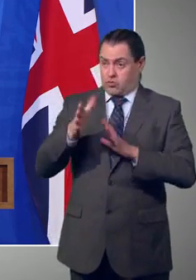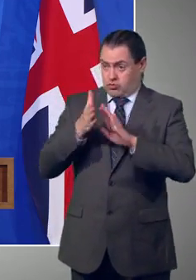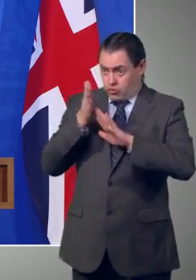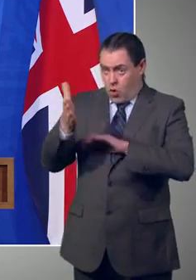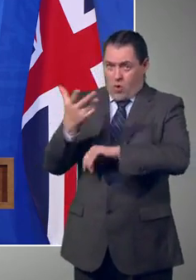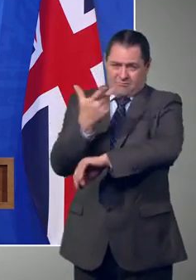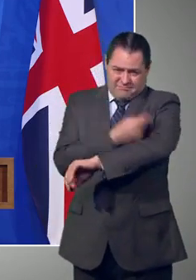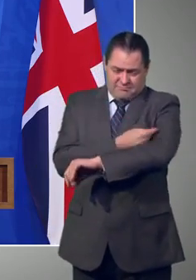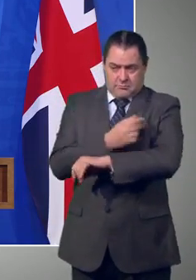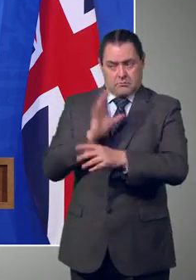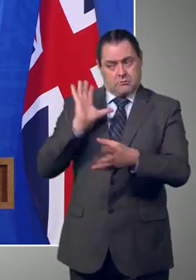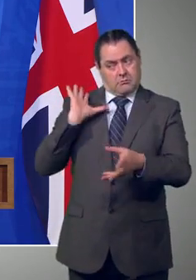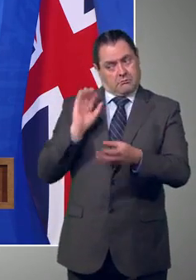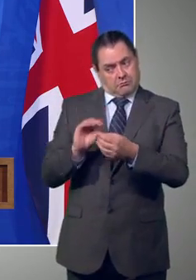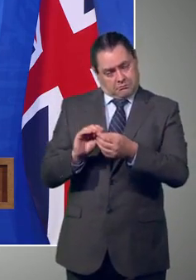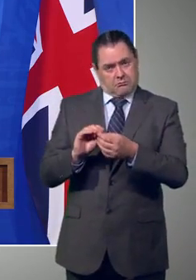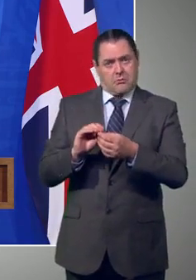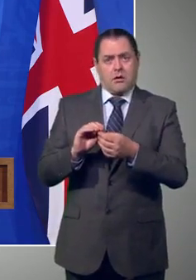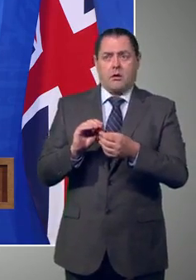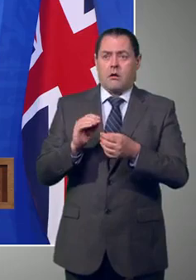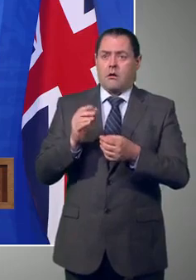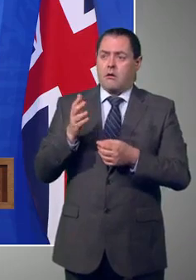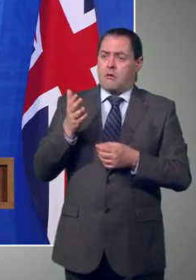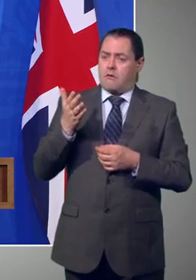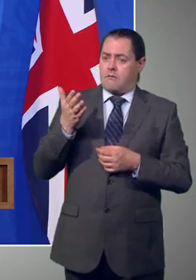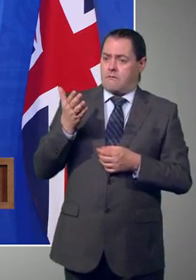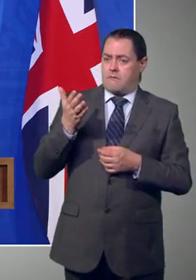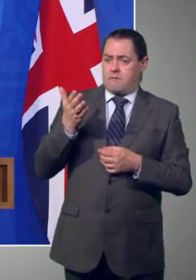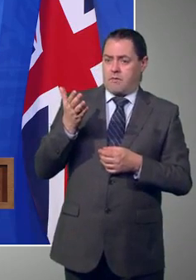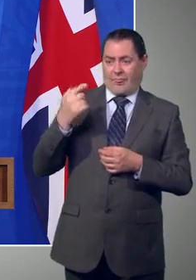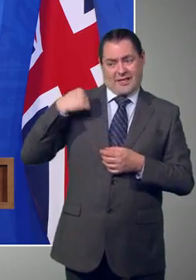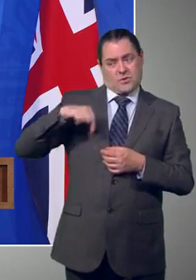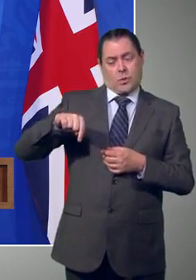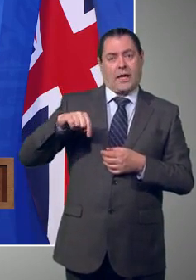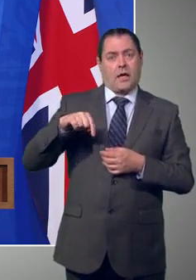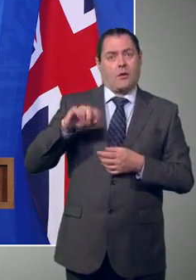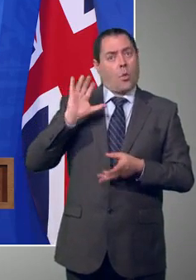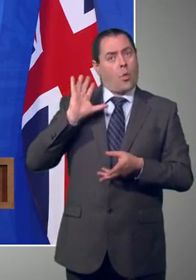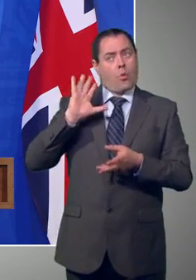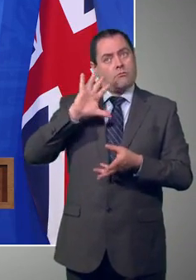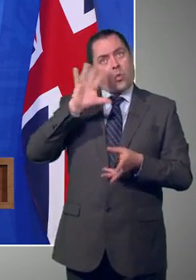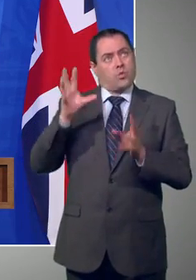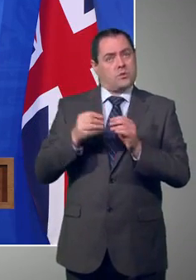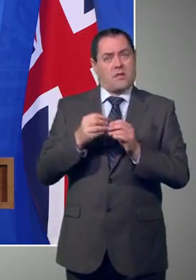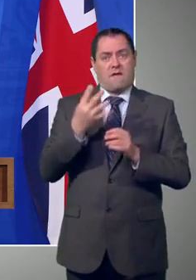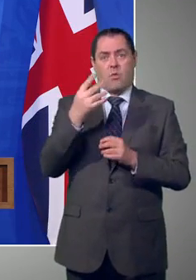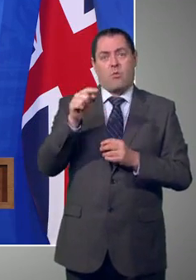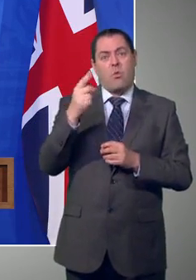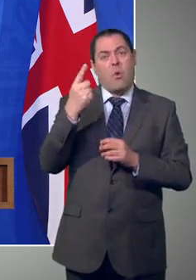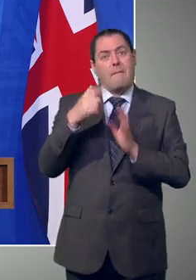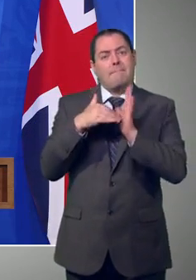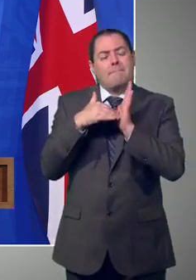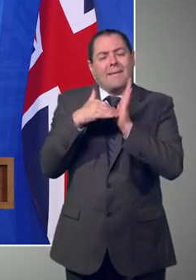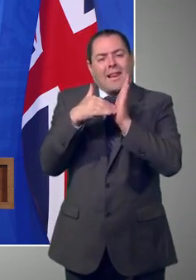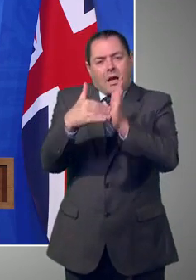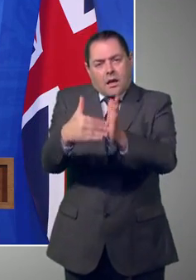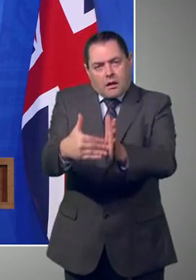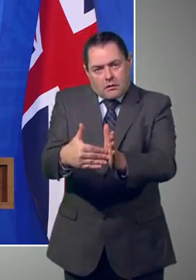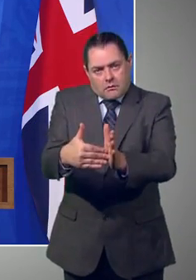we've given in fact, 4.1000000 vaccines over the past week, which is the highest figure